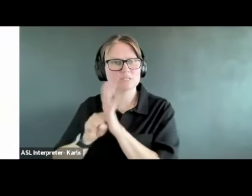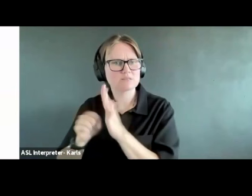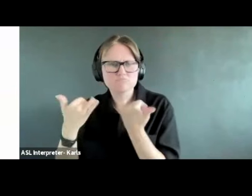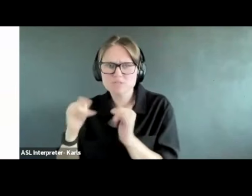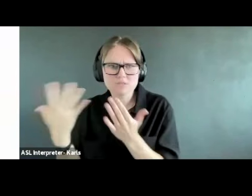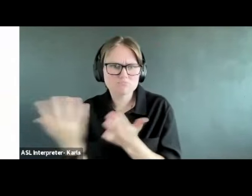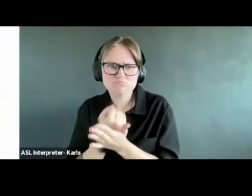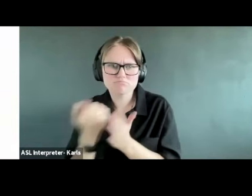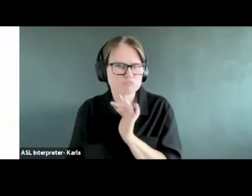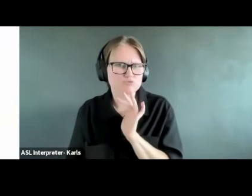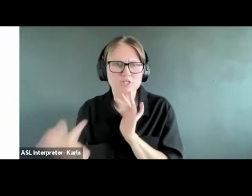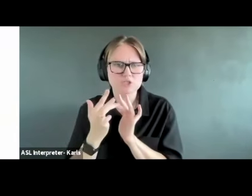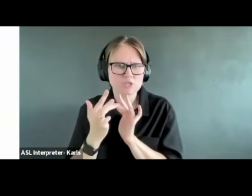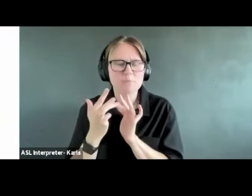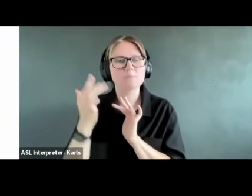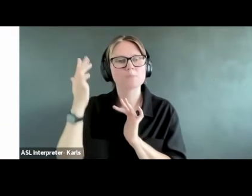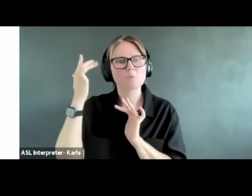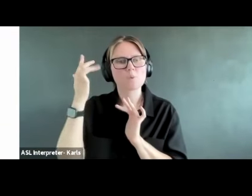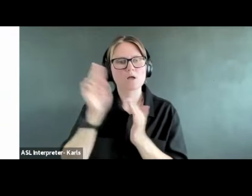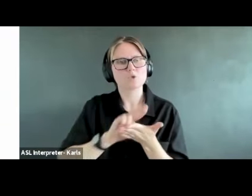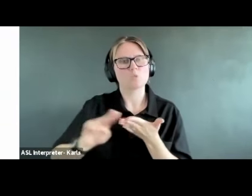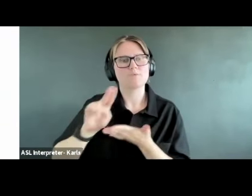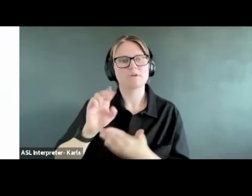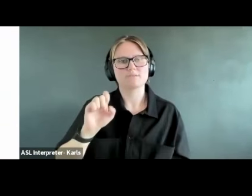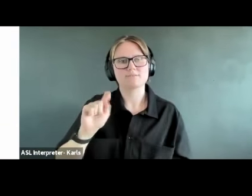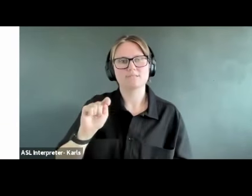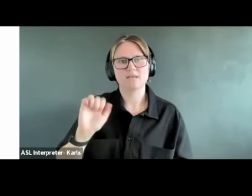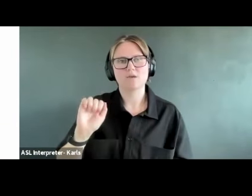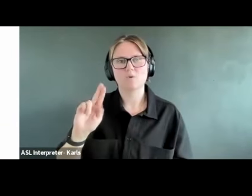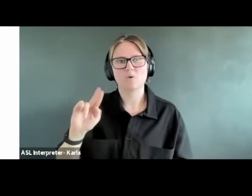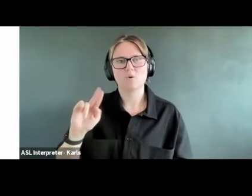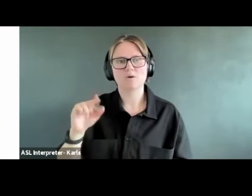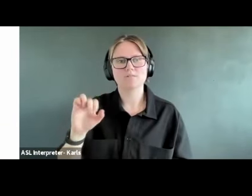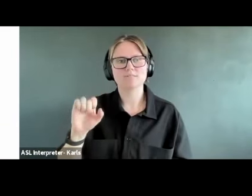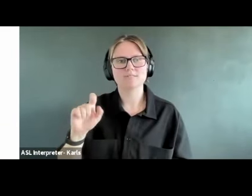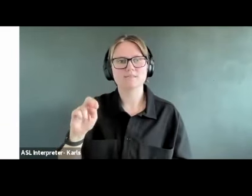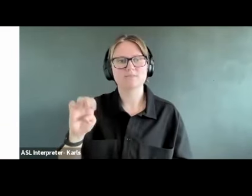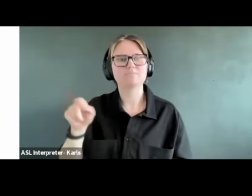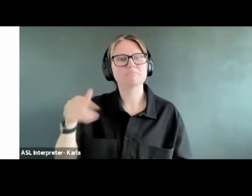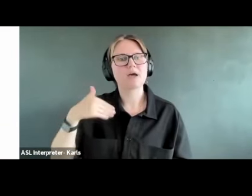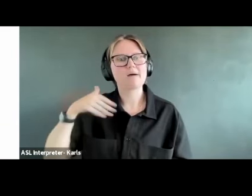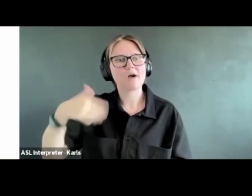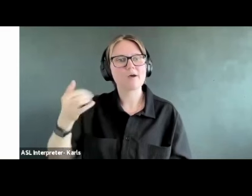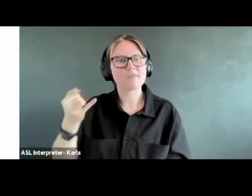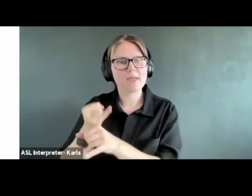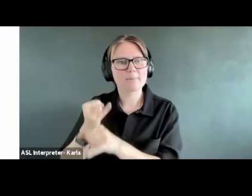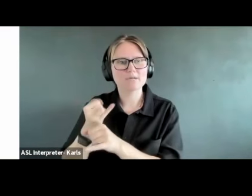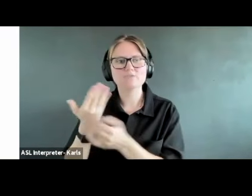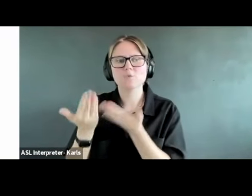the University of St. Augustine has other campuses so we might be able to connect you and figure out